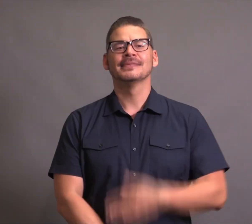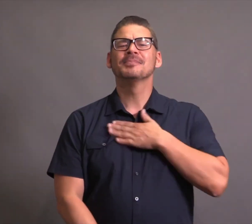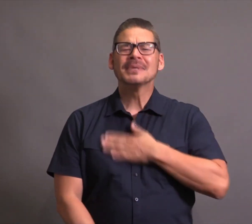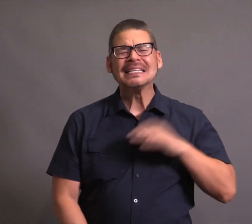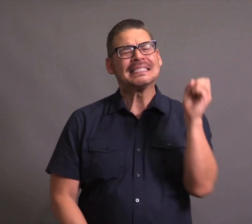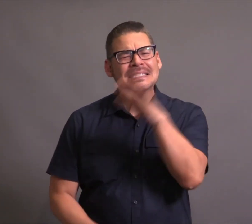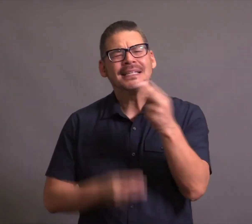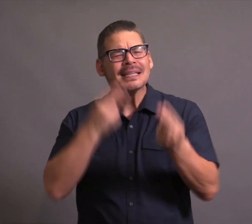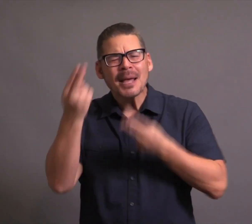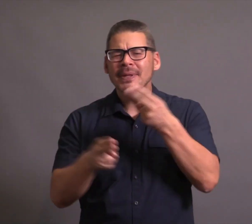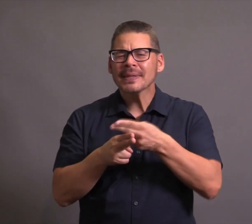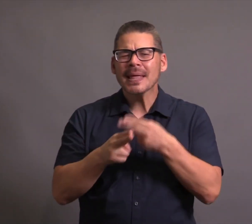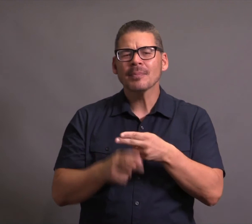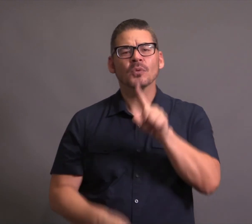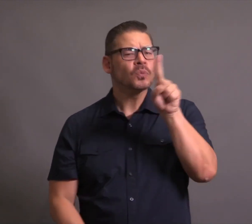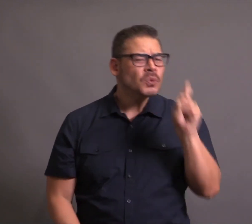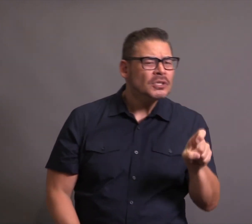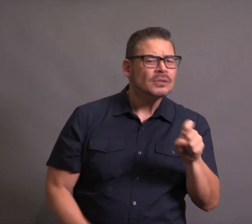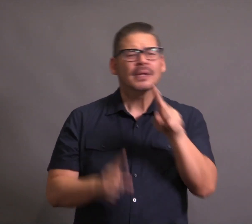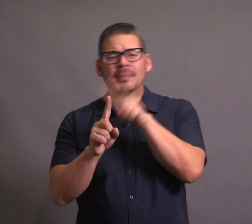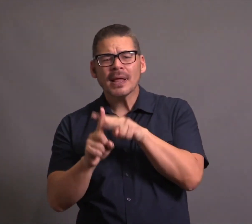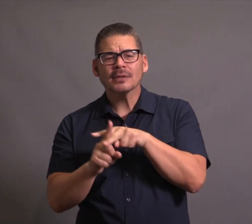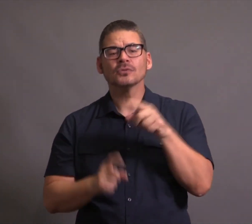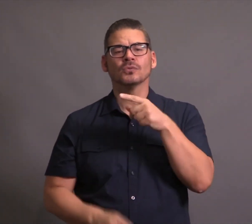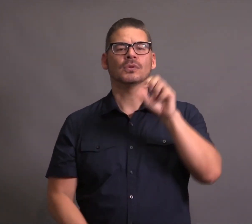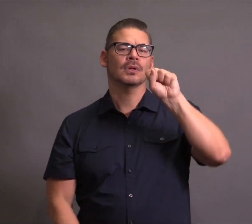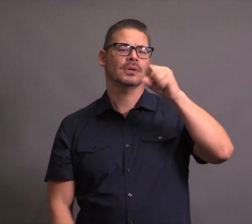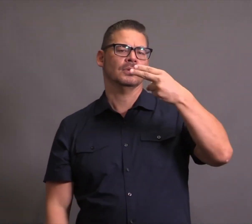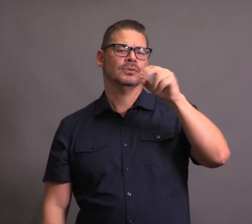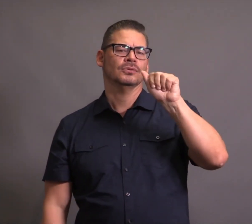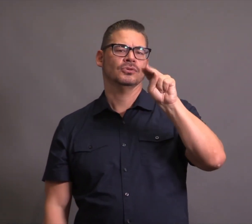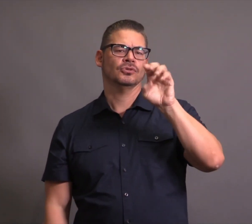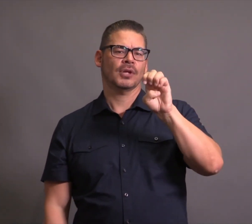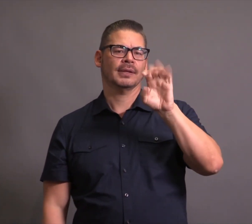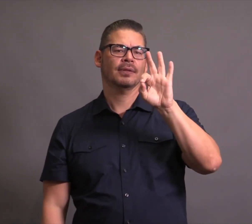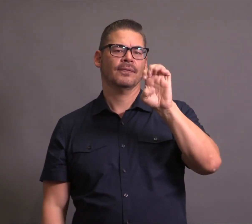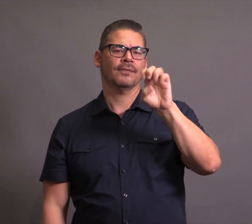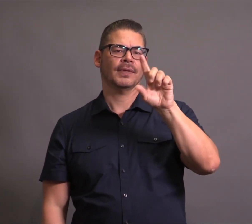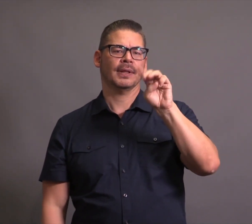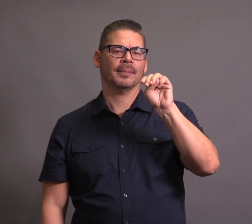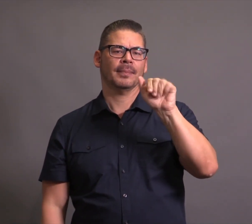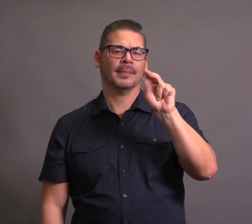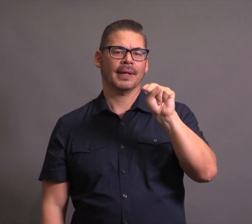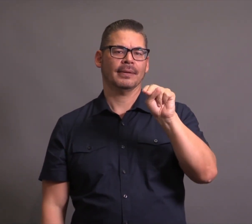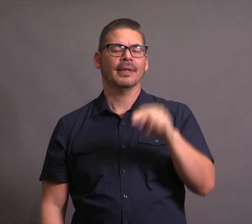Please send all nominations, questions, and applications to Shane Feldman